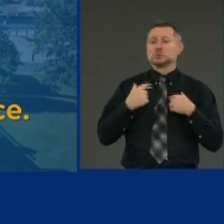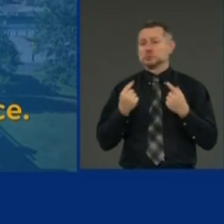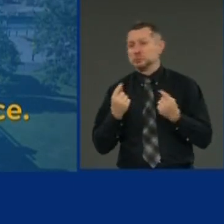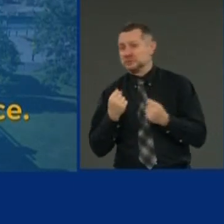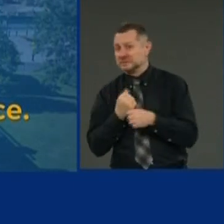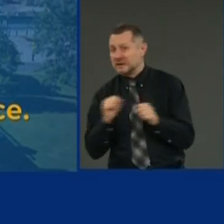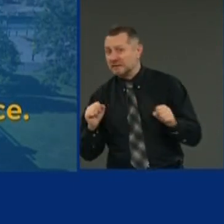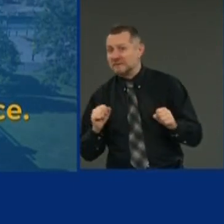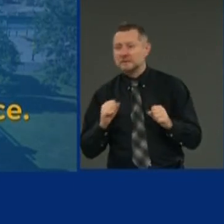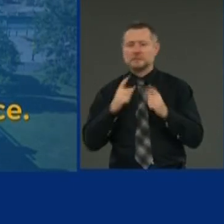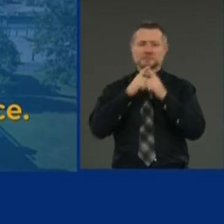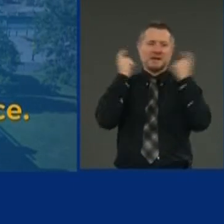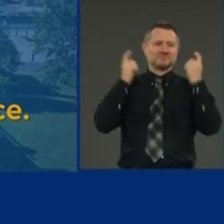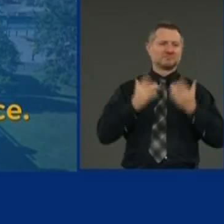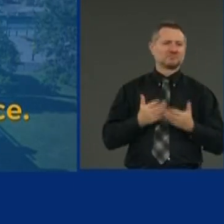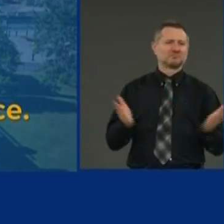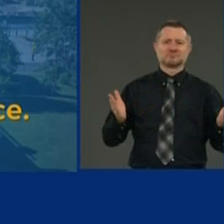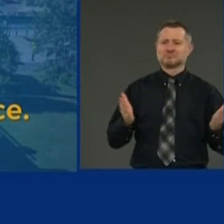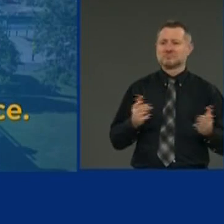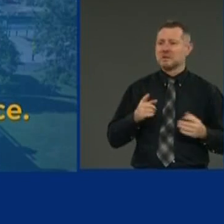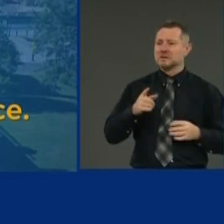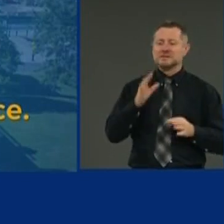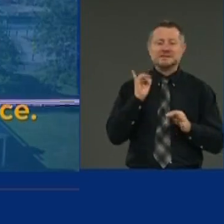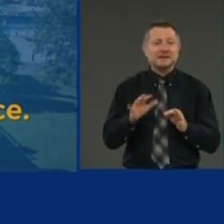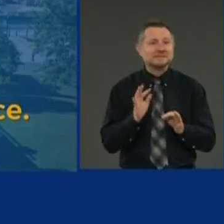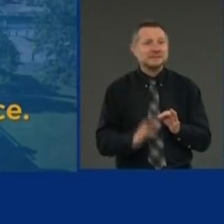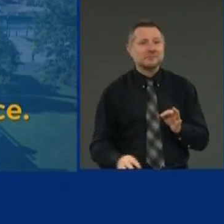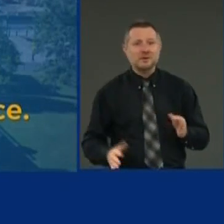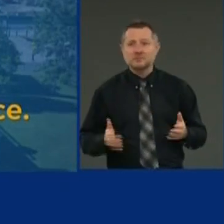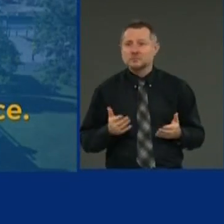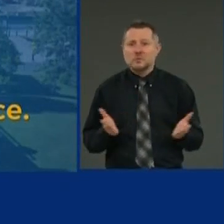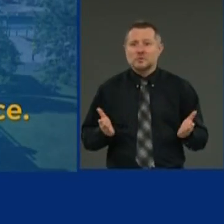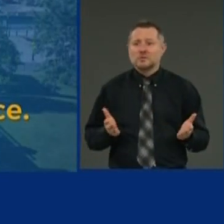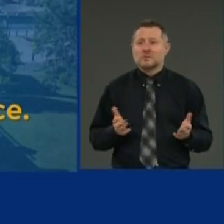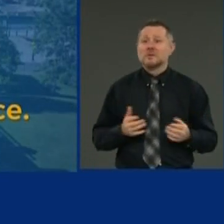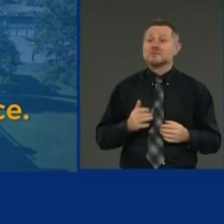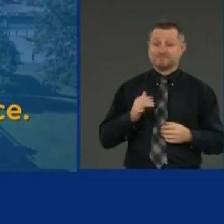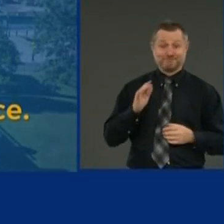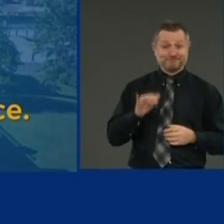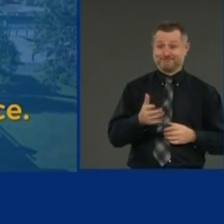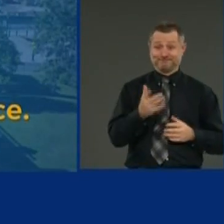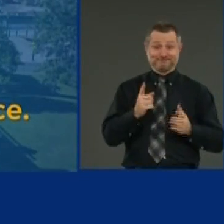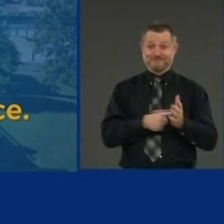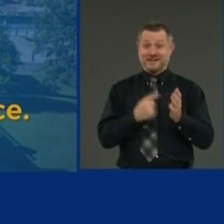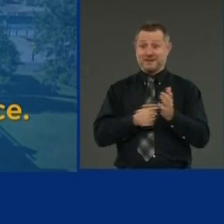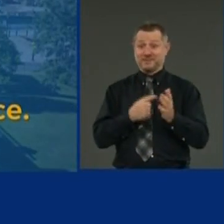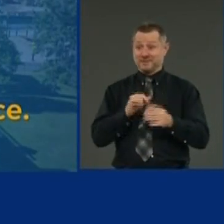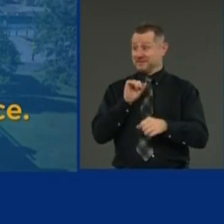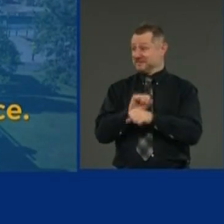YOU TALK TO ALL OF THE EXPERTS, WHAT ADVICE, WHAT SHOULD WE DO? WEAR A MASK.